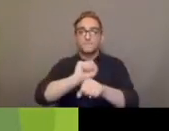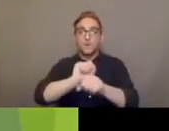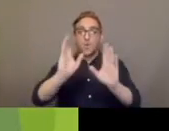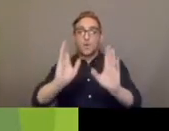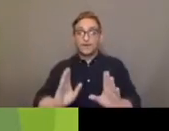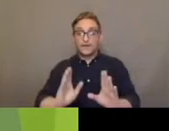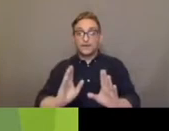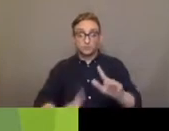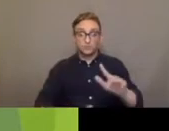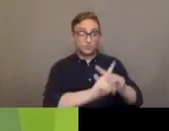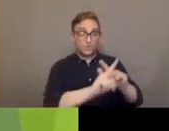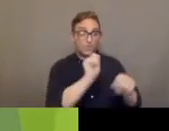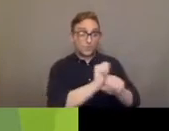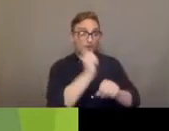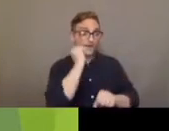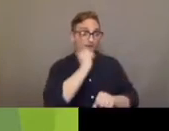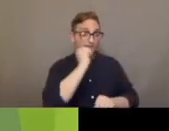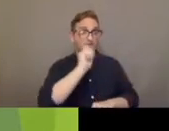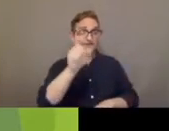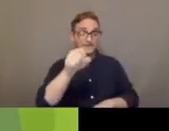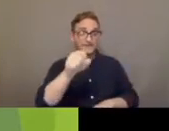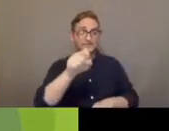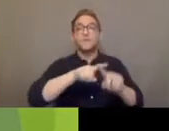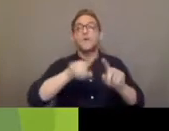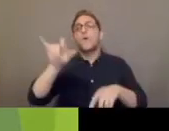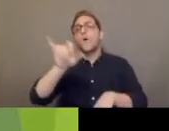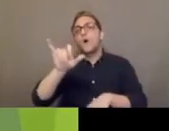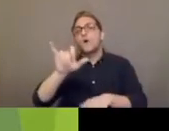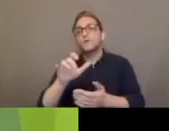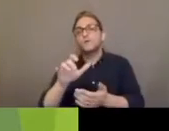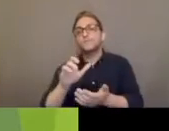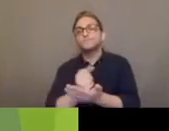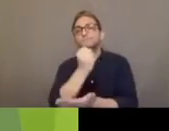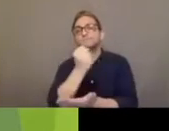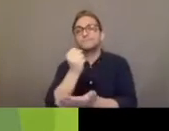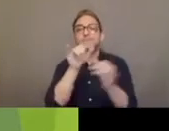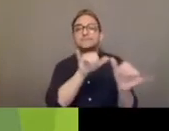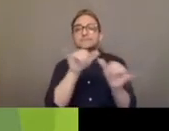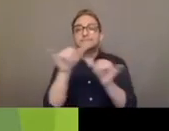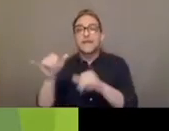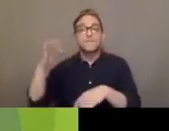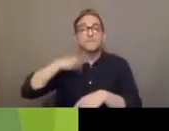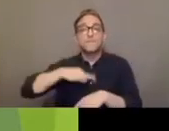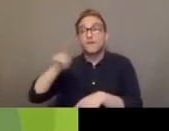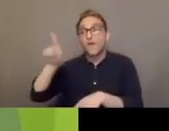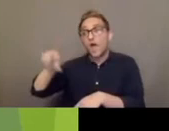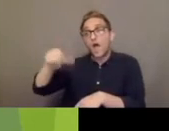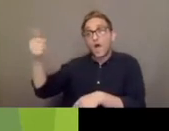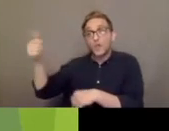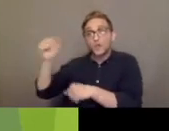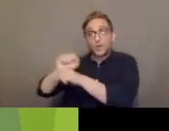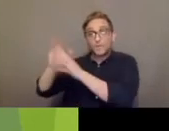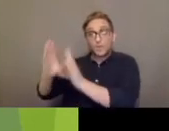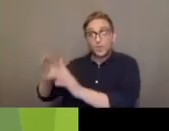every day but to take advantage of the same benefits that other employees get.